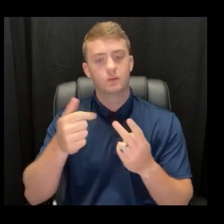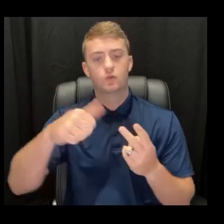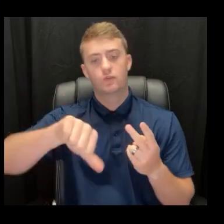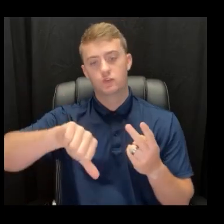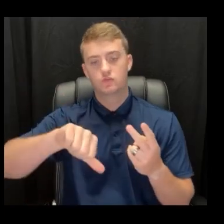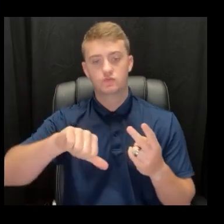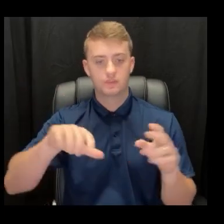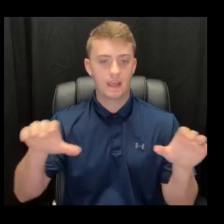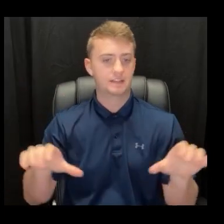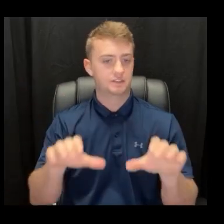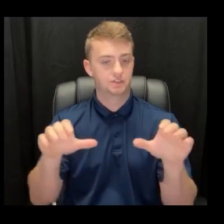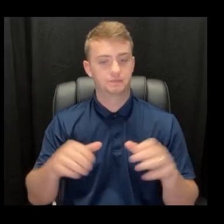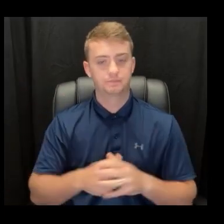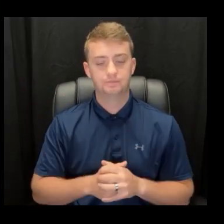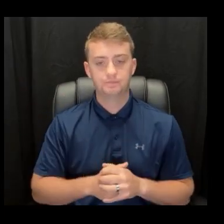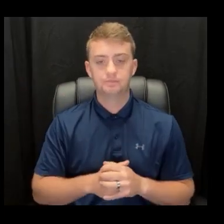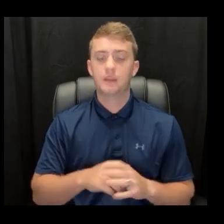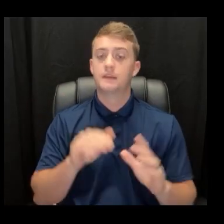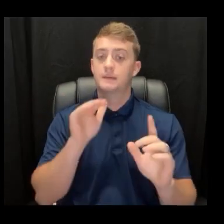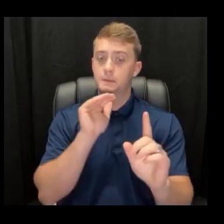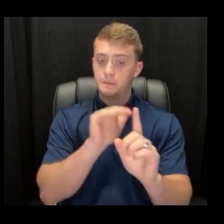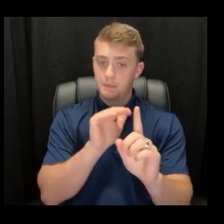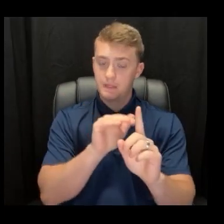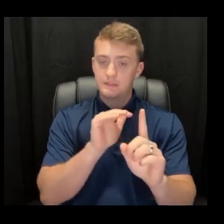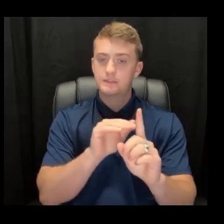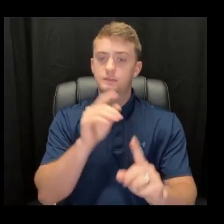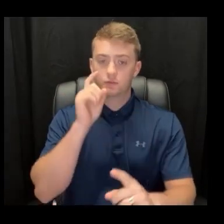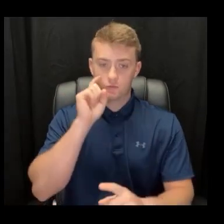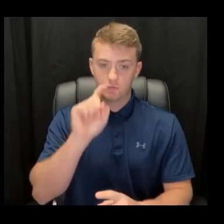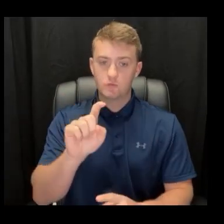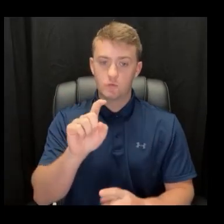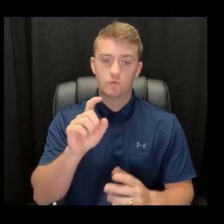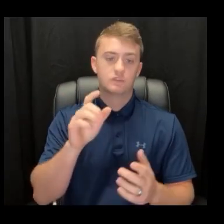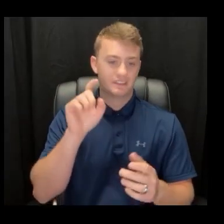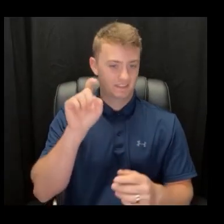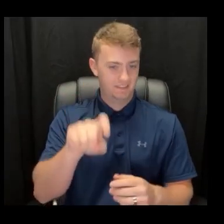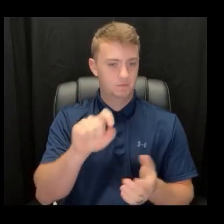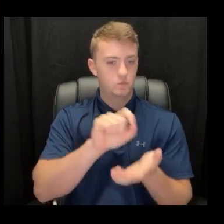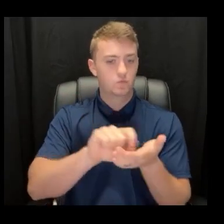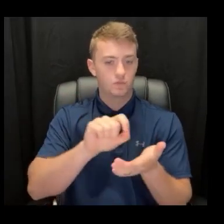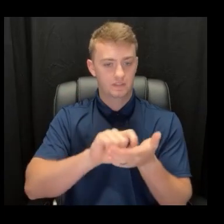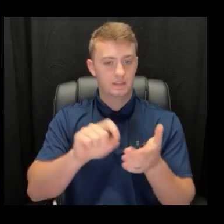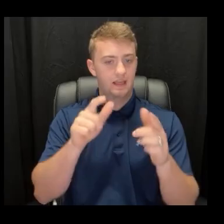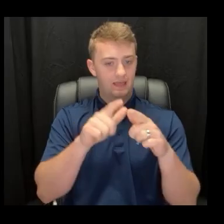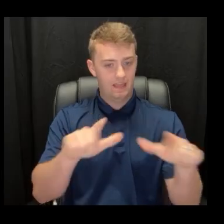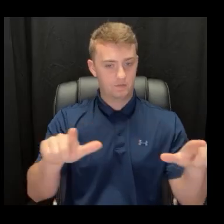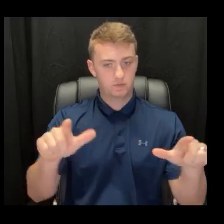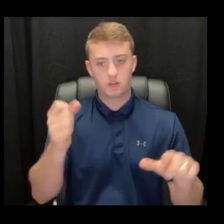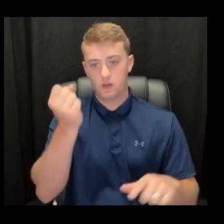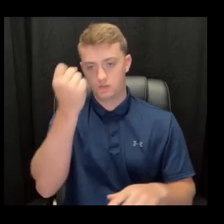take action. And just a reminder, notices shall be written in the language understandable to